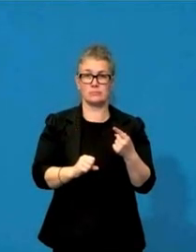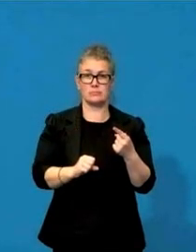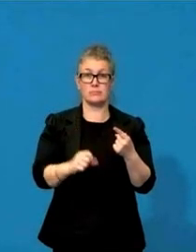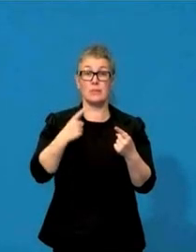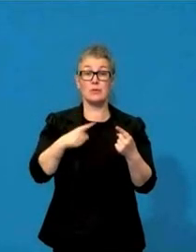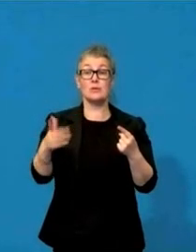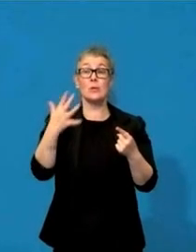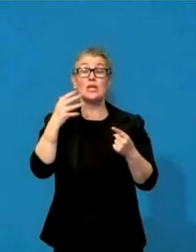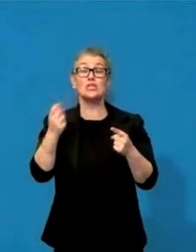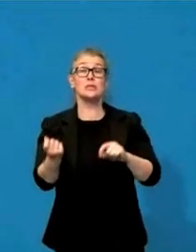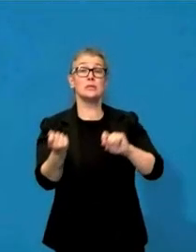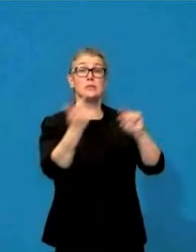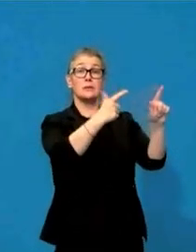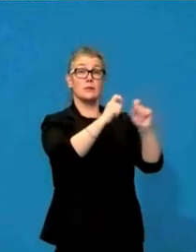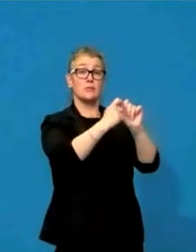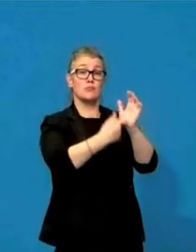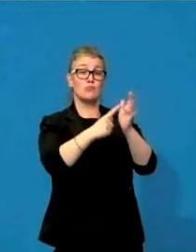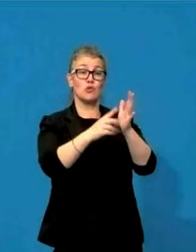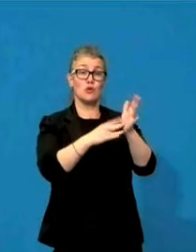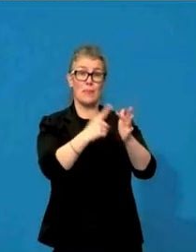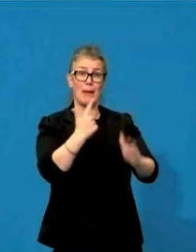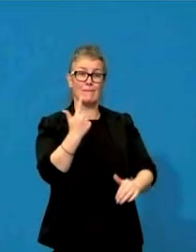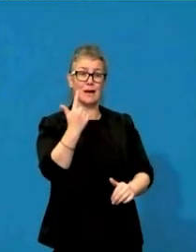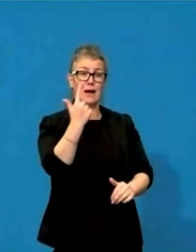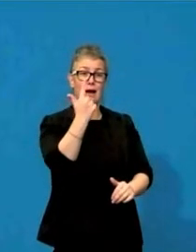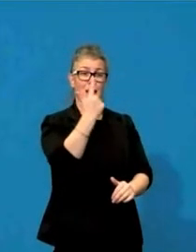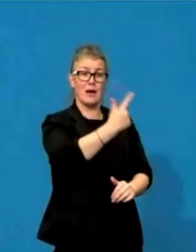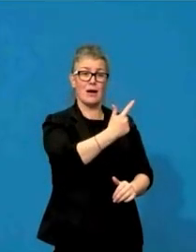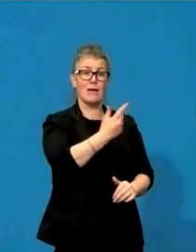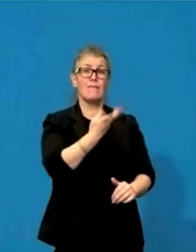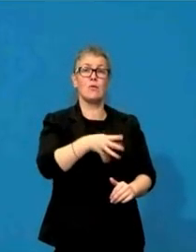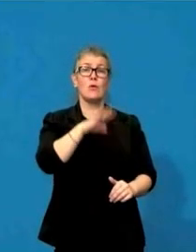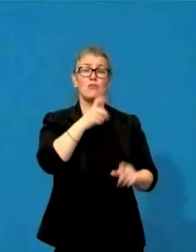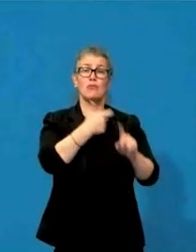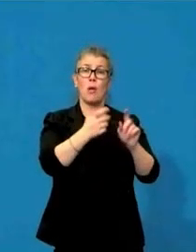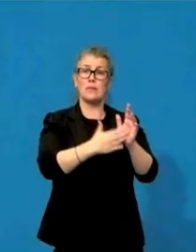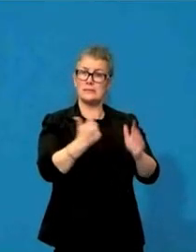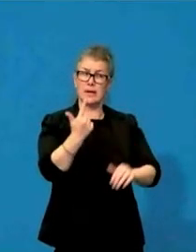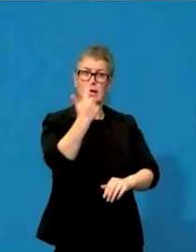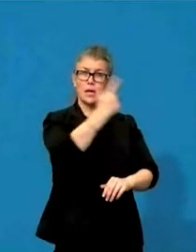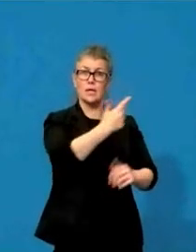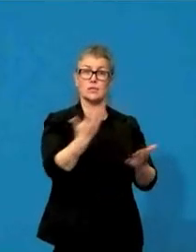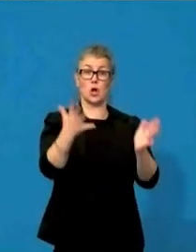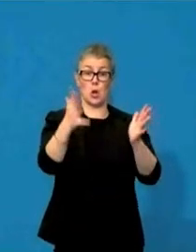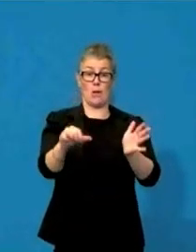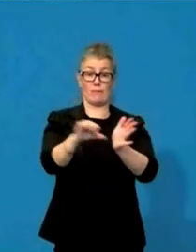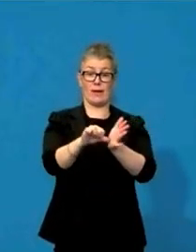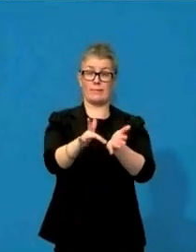400km away. So, a lot of that funding is used up, you know, just about in one trip.